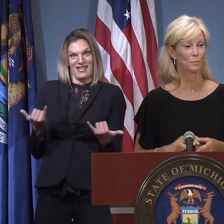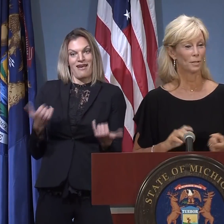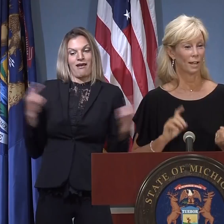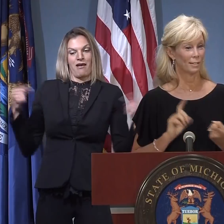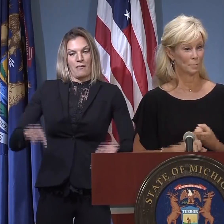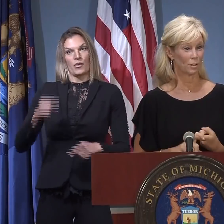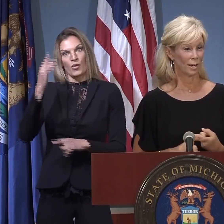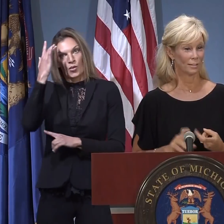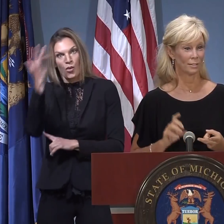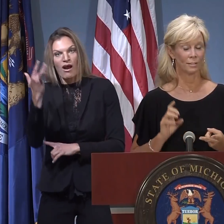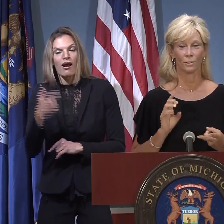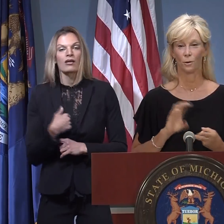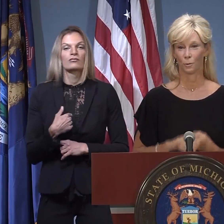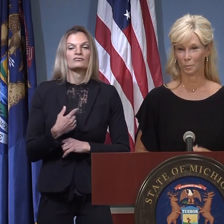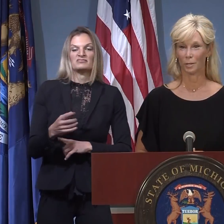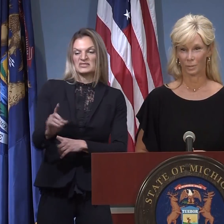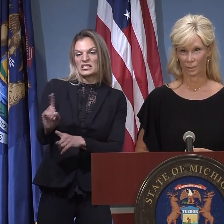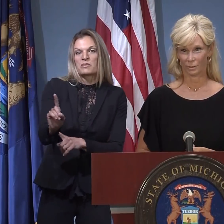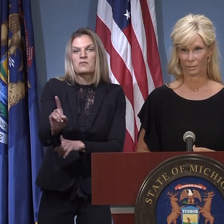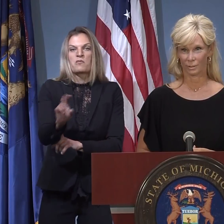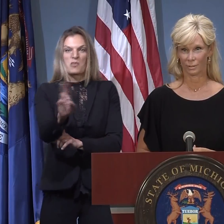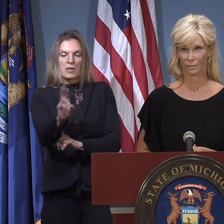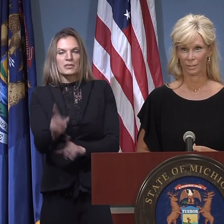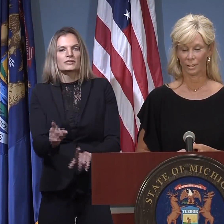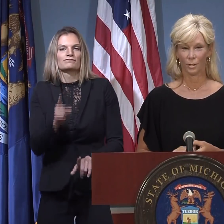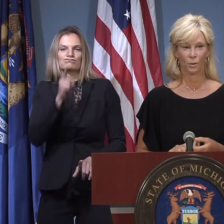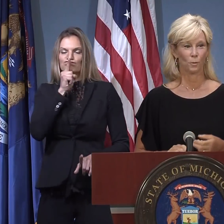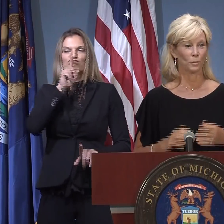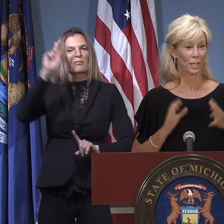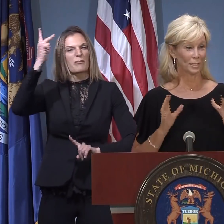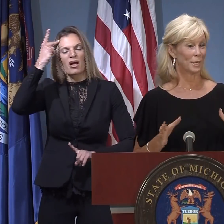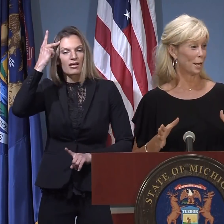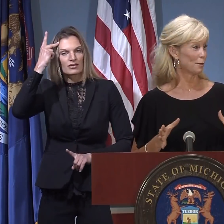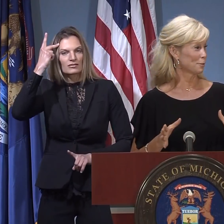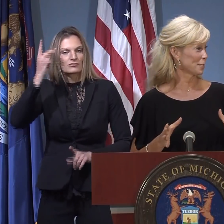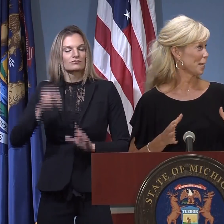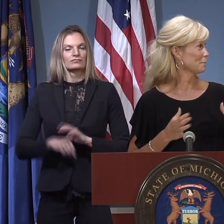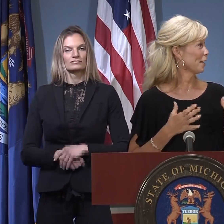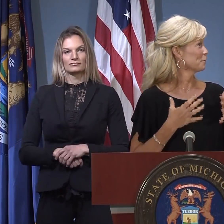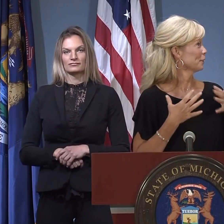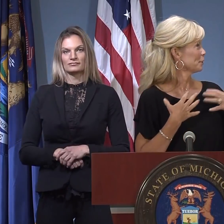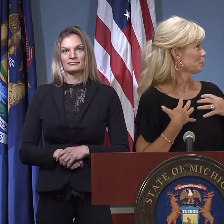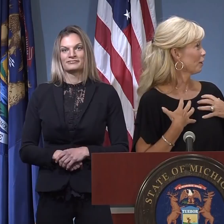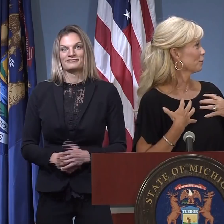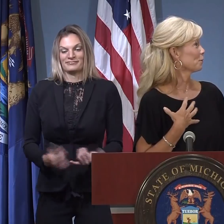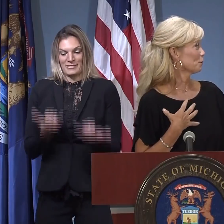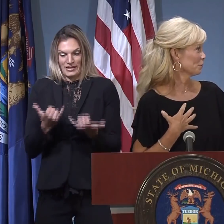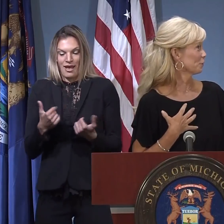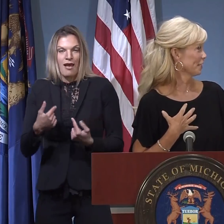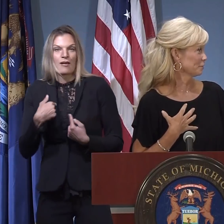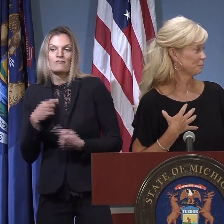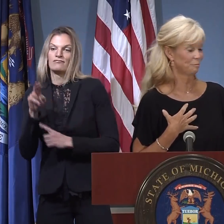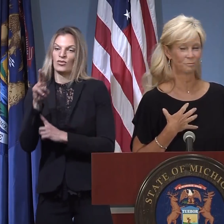JUST TRULY WANT TO SAY TO ALL OF THE MICHIGAN FOLKS OUT THERE, THAT TODAY, I HERE BECAUSE WE